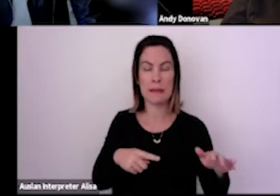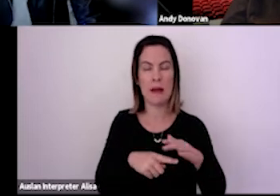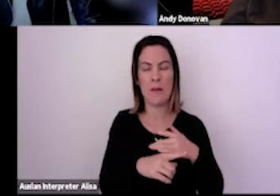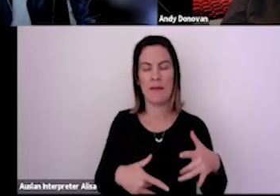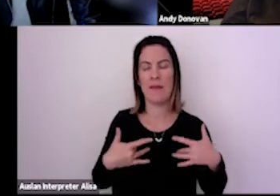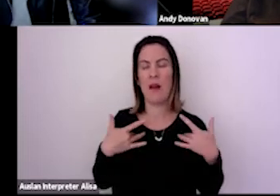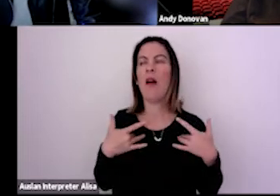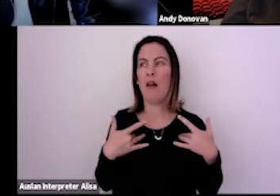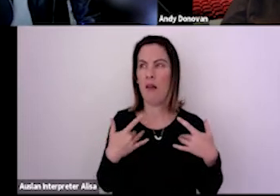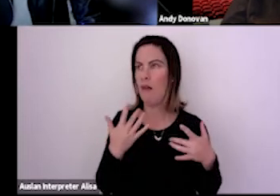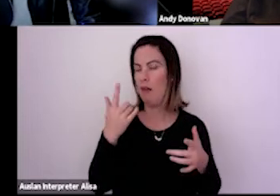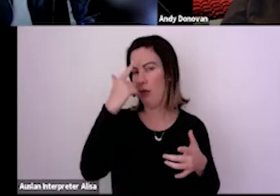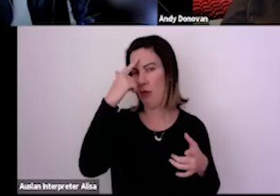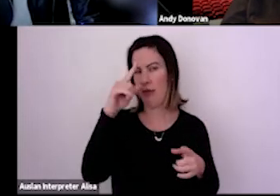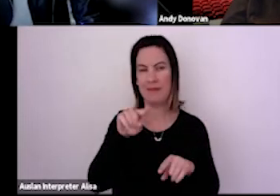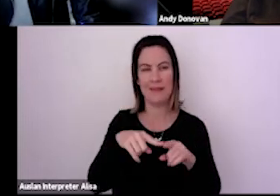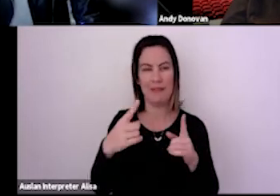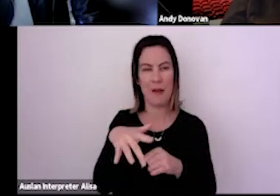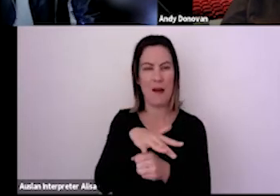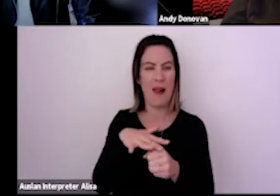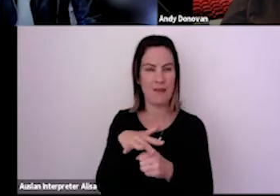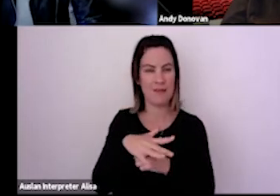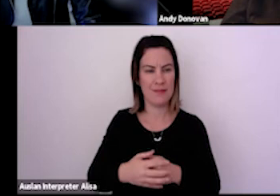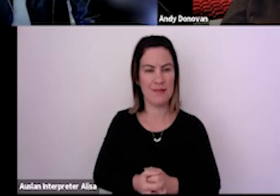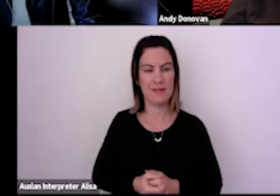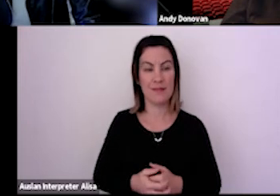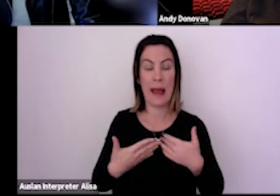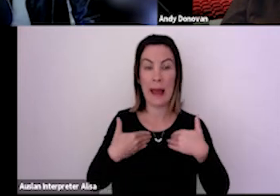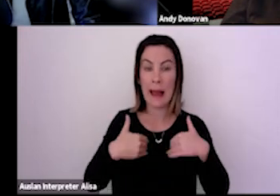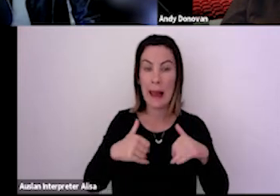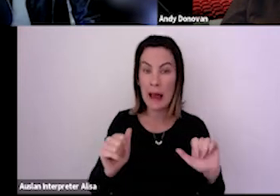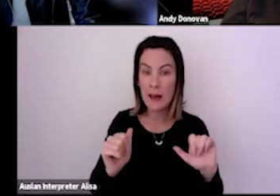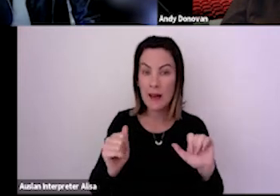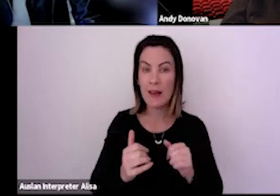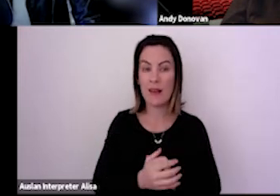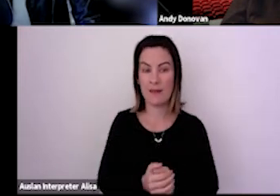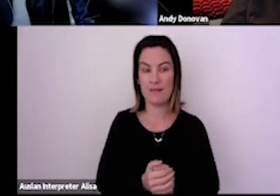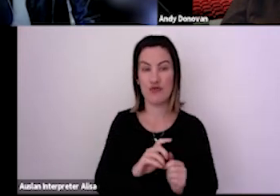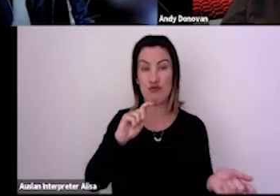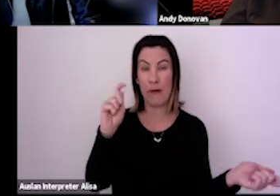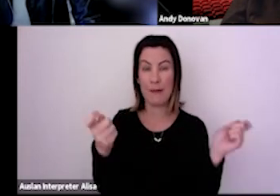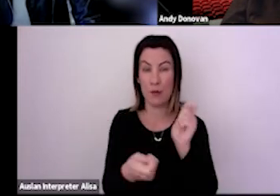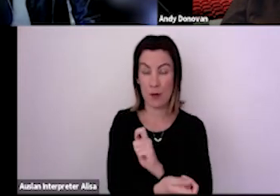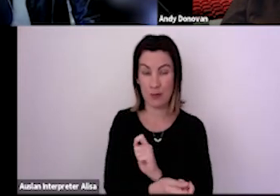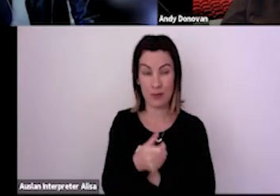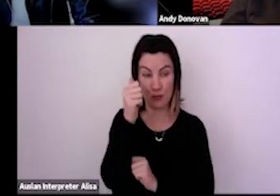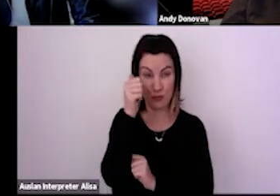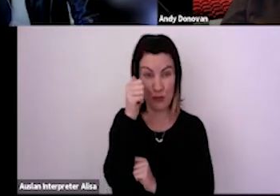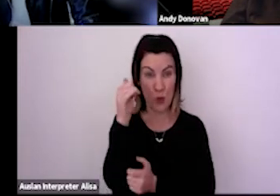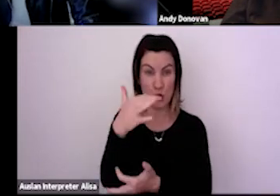transformation, so we know that some of the big social environmental issues of our time are still really top of mine